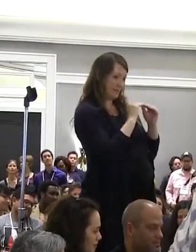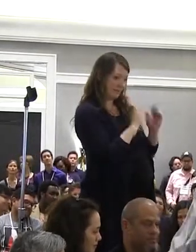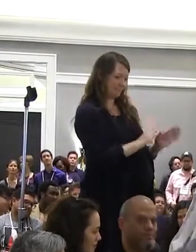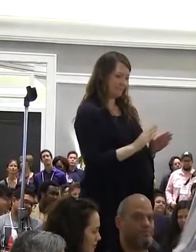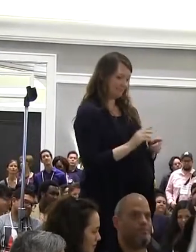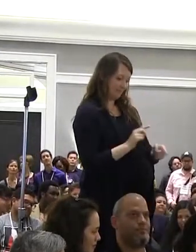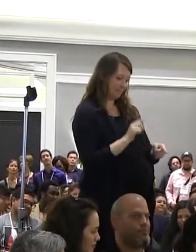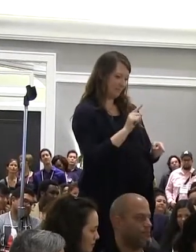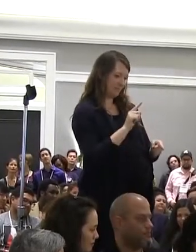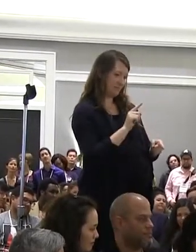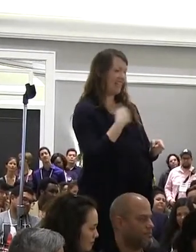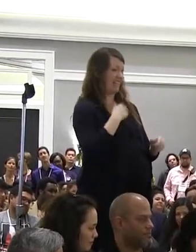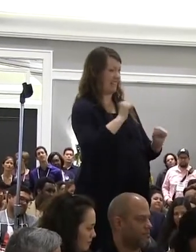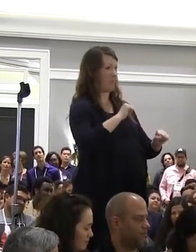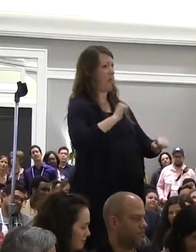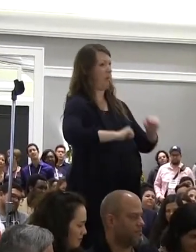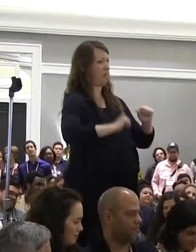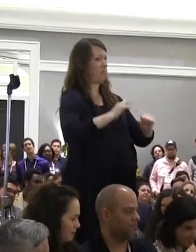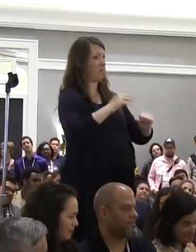(woman 6) To be awkward and empowered.